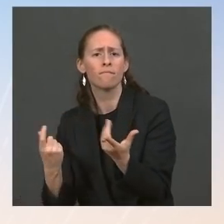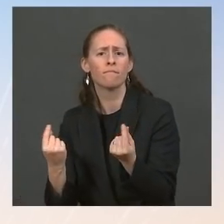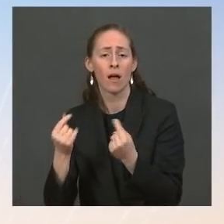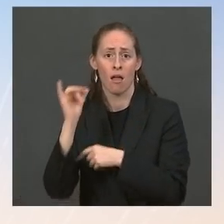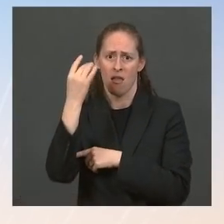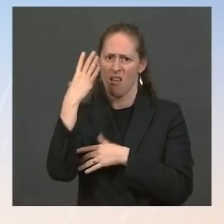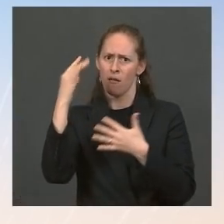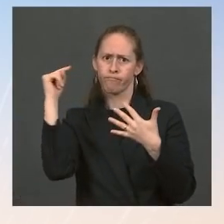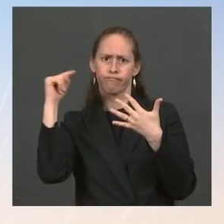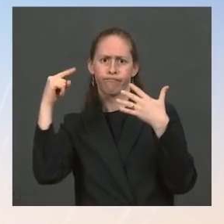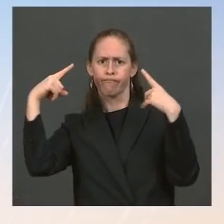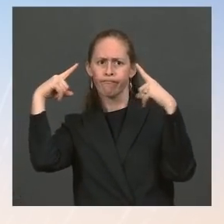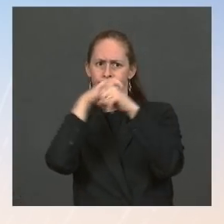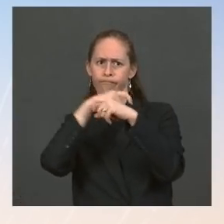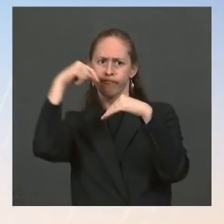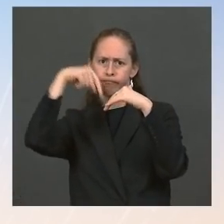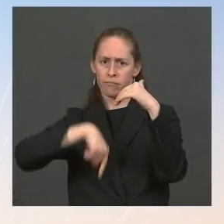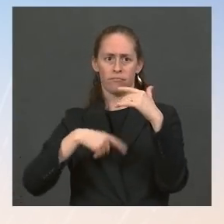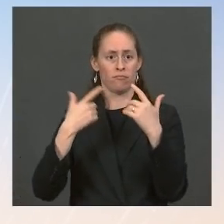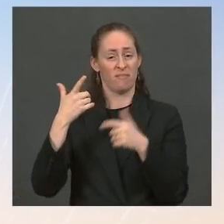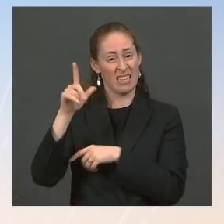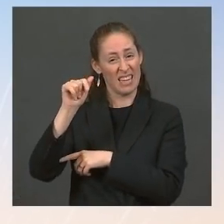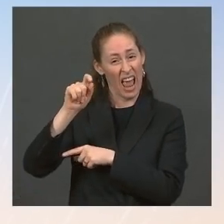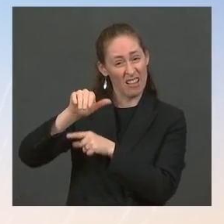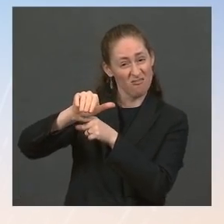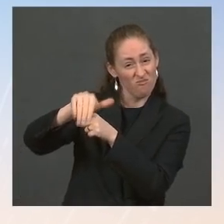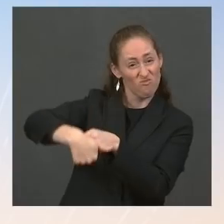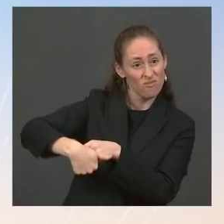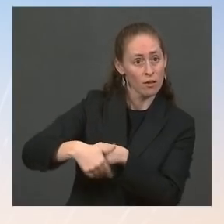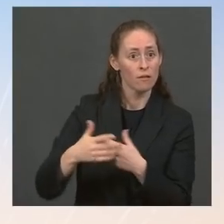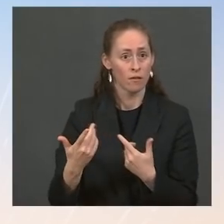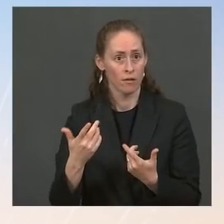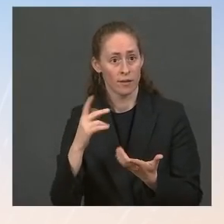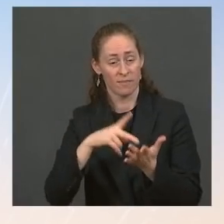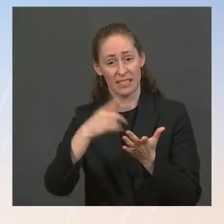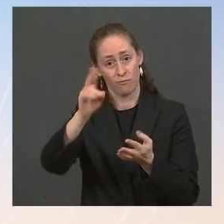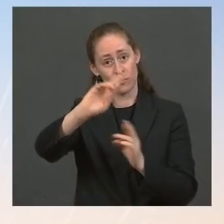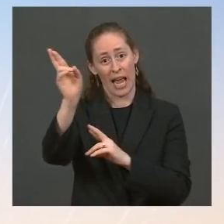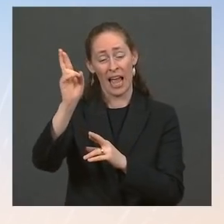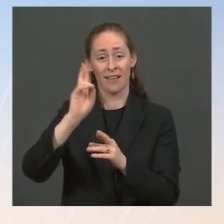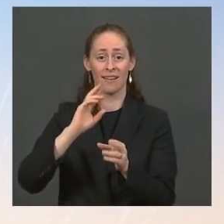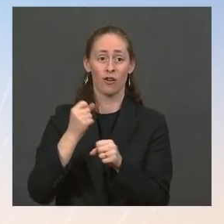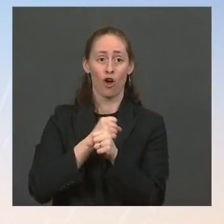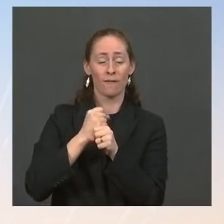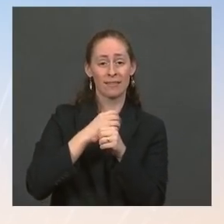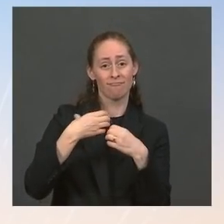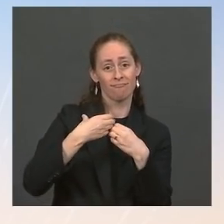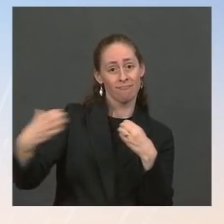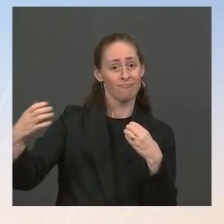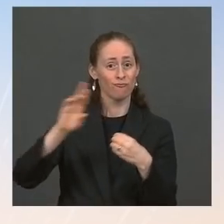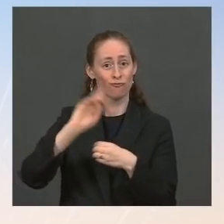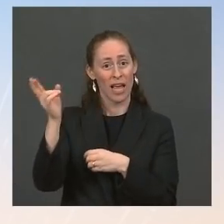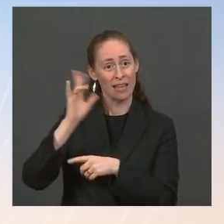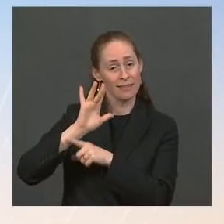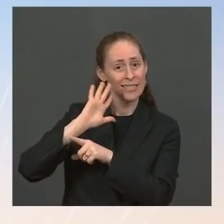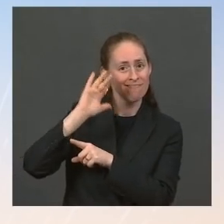have your coffee now -- to read out this call. And there could be a range of topics discussed. But it's really under her purview.